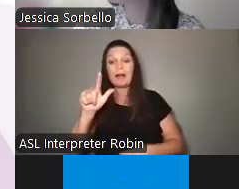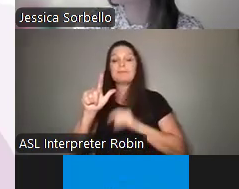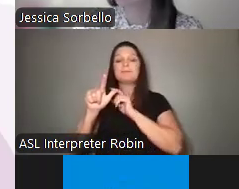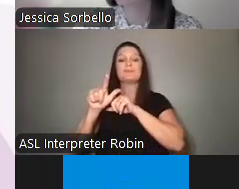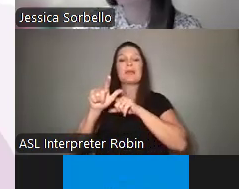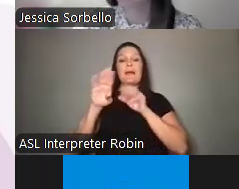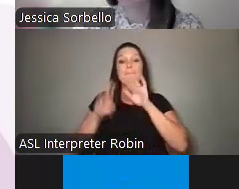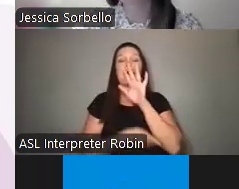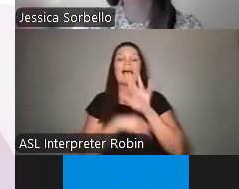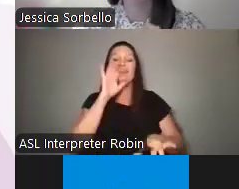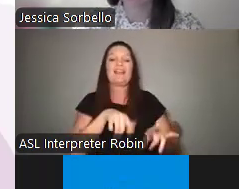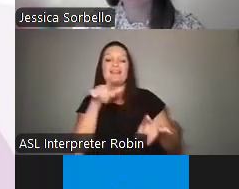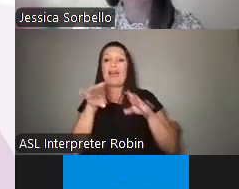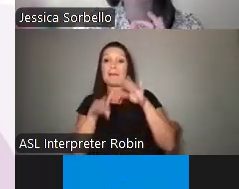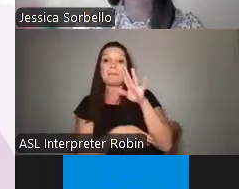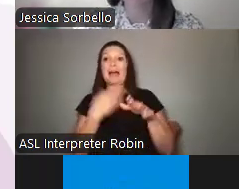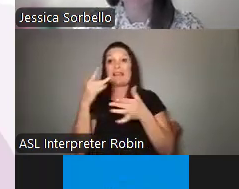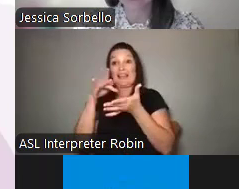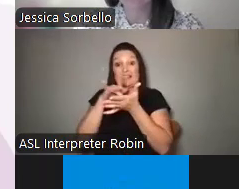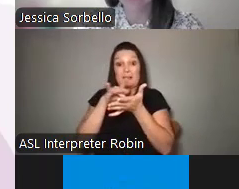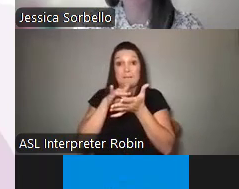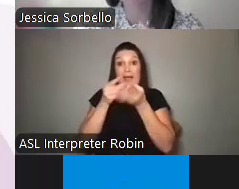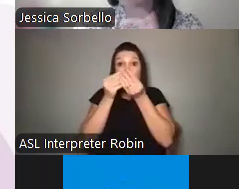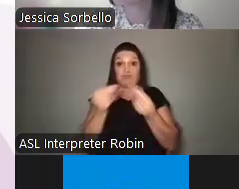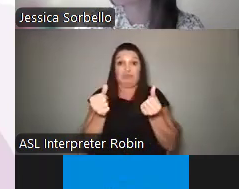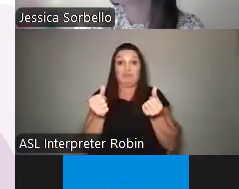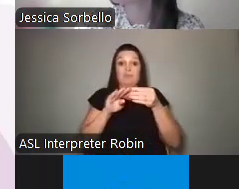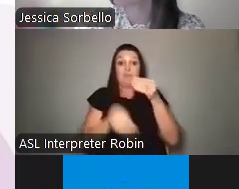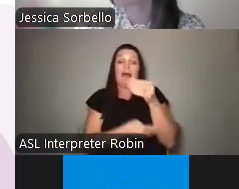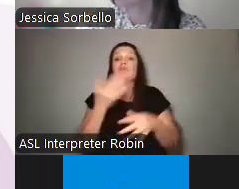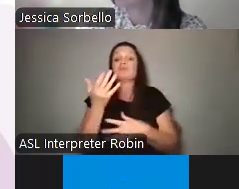medication deactivation pouch. This purple bag right here is